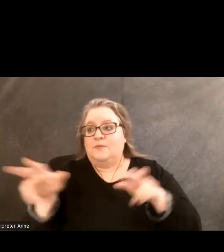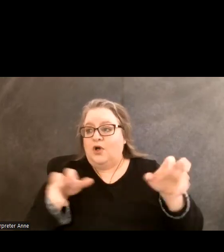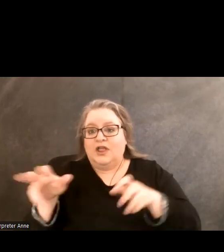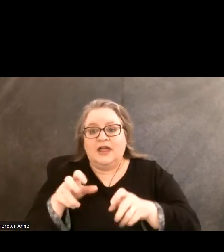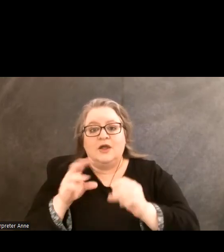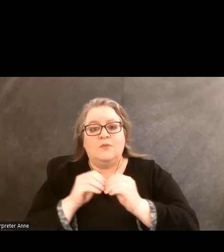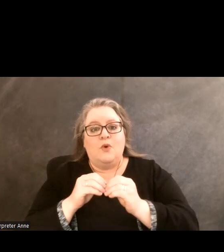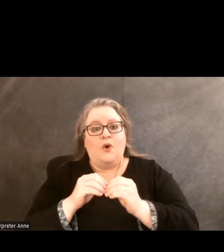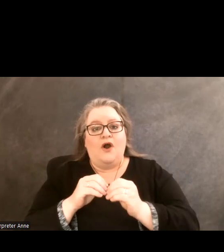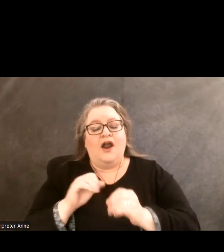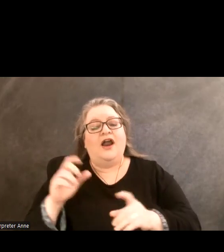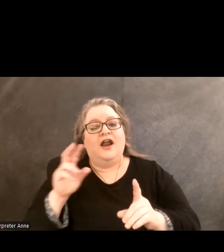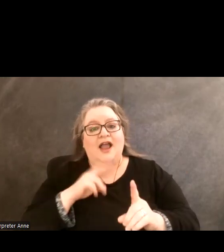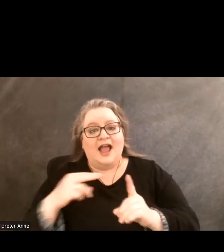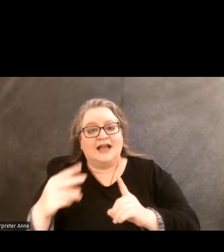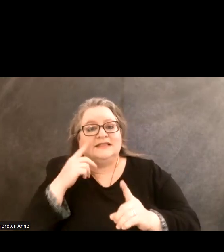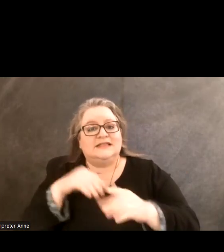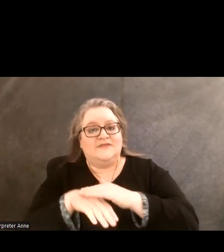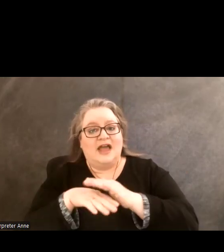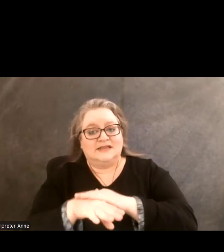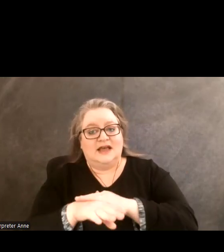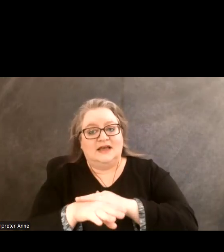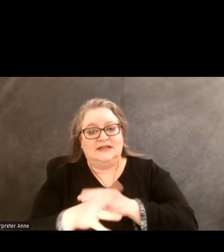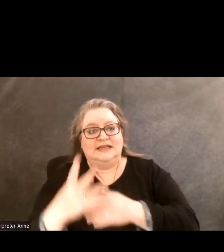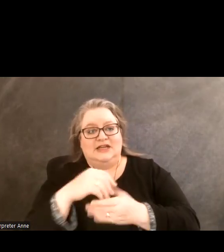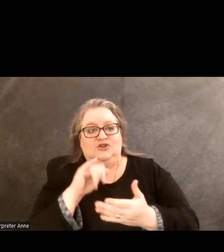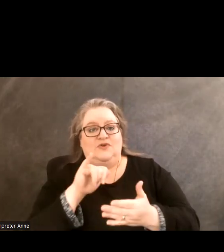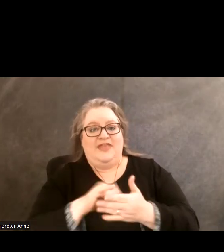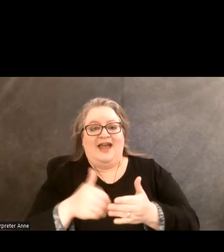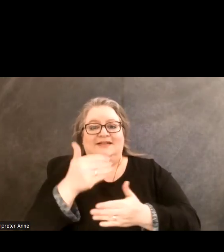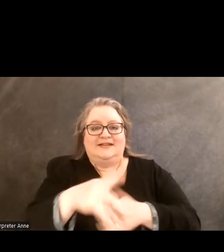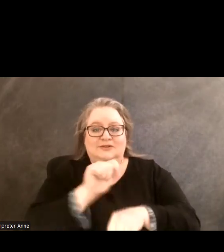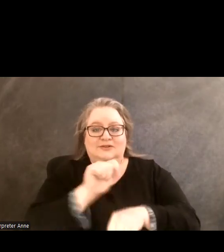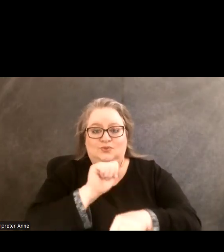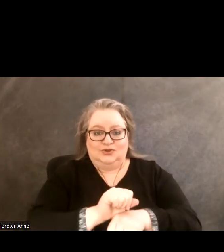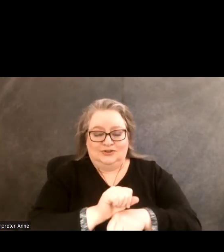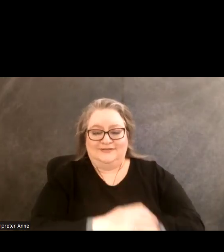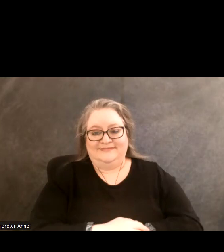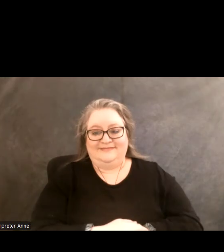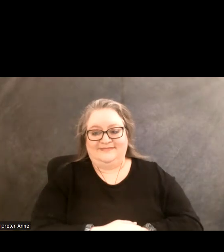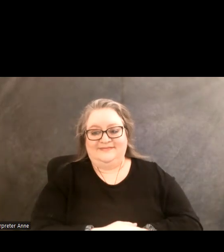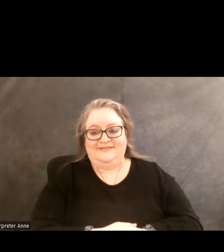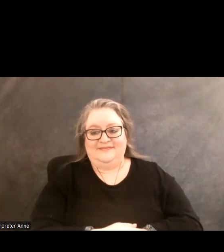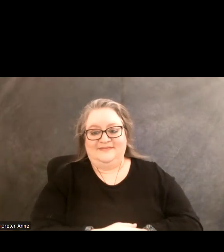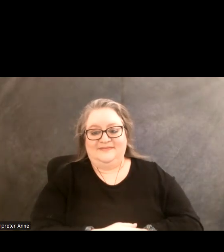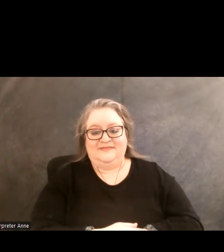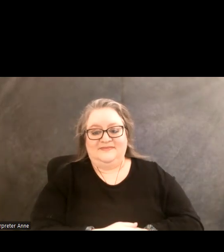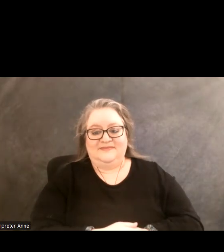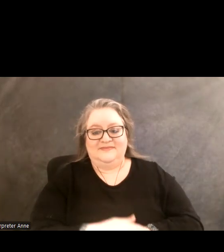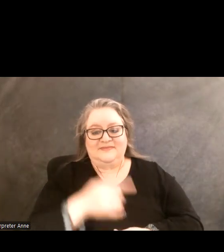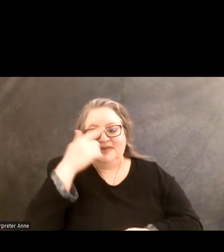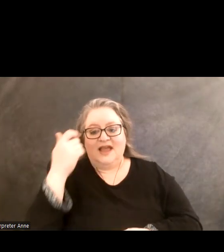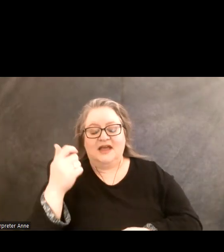access into that work. Because it's I believe an